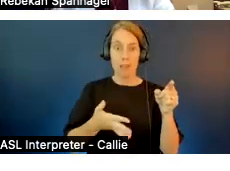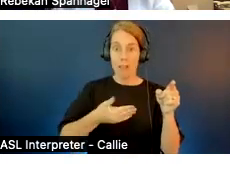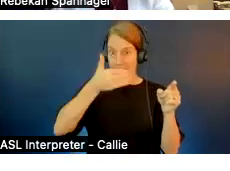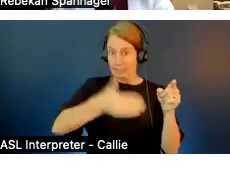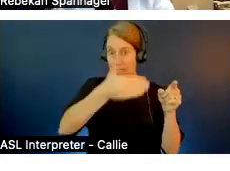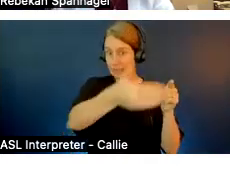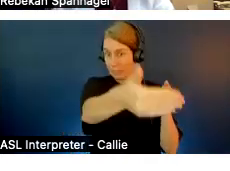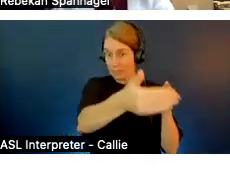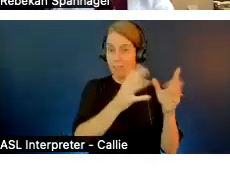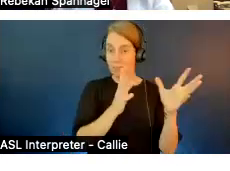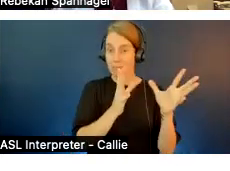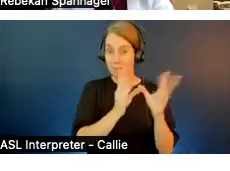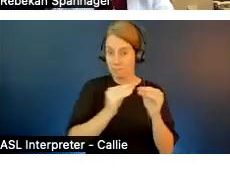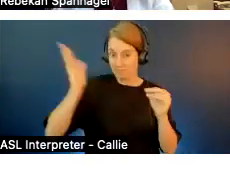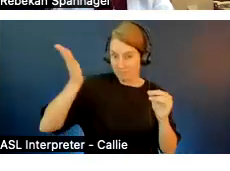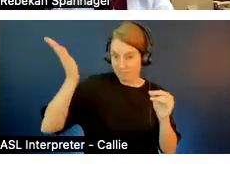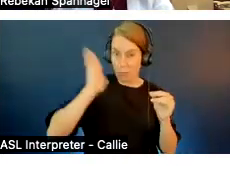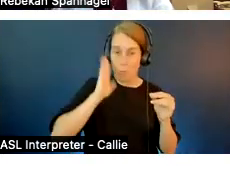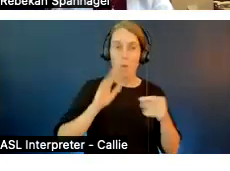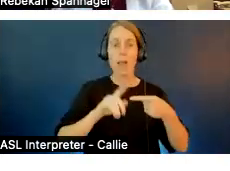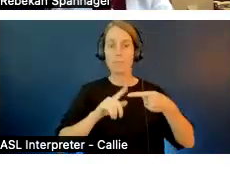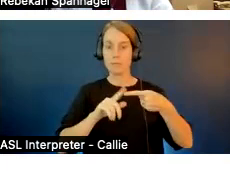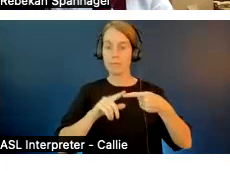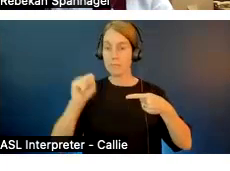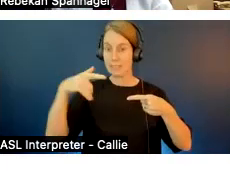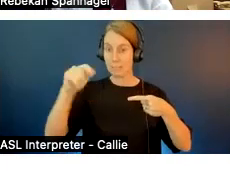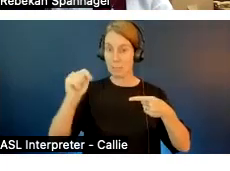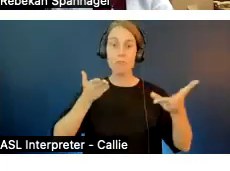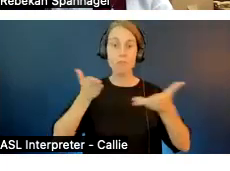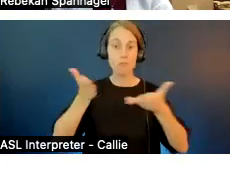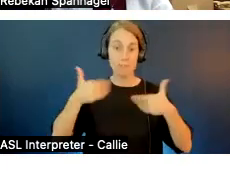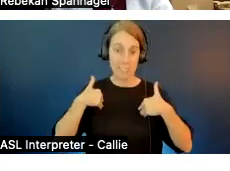in September we'll be talking about service animals in October assistive technology